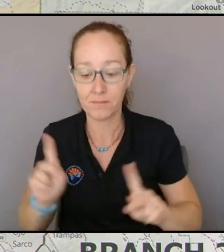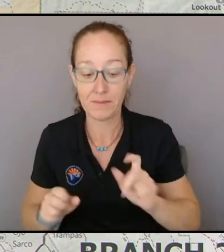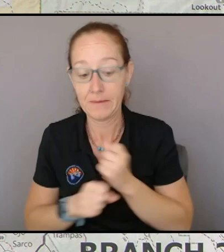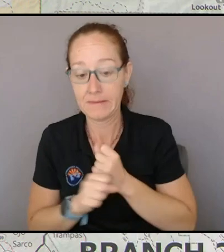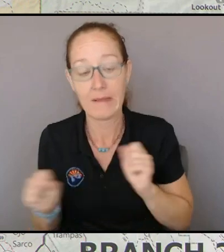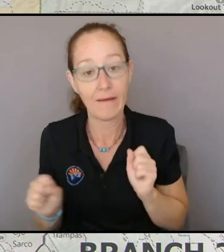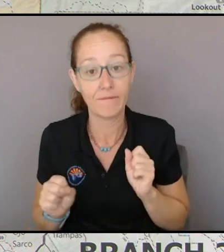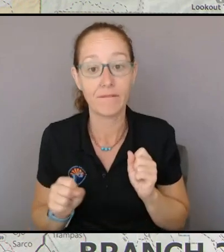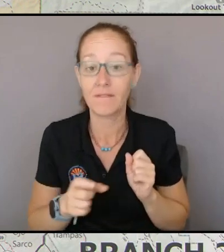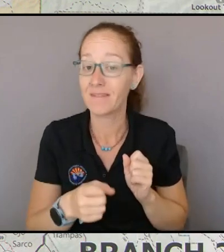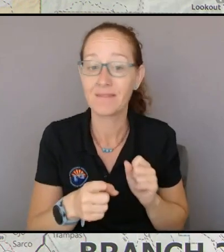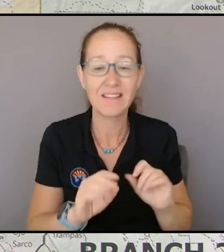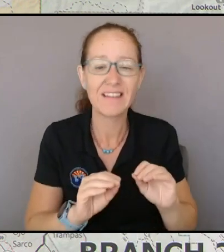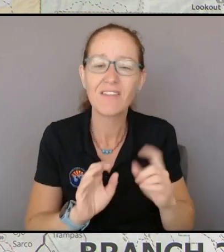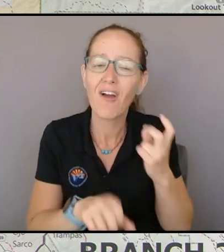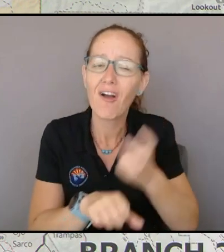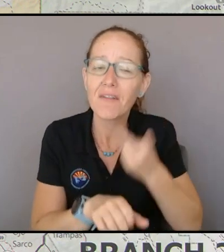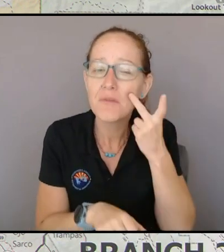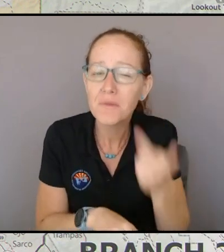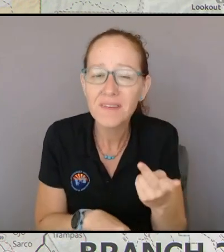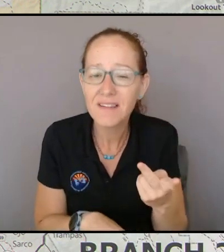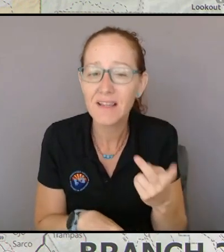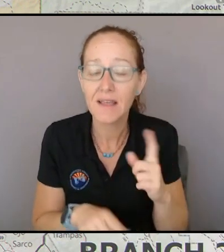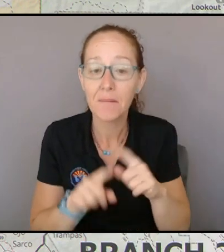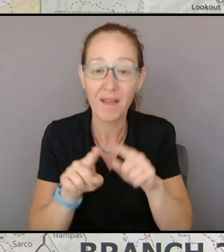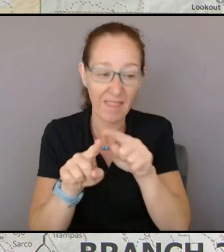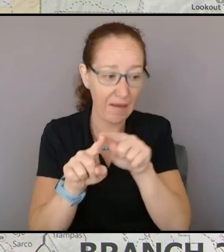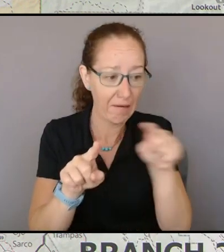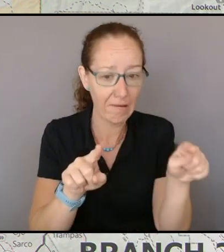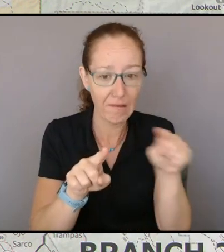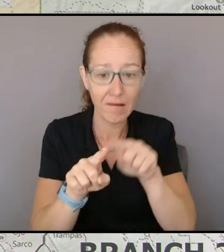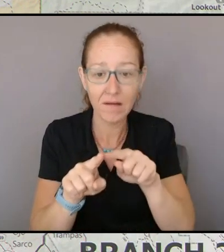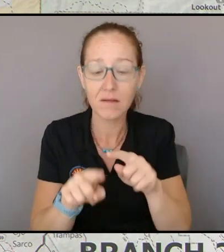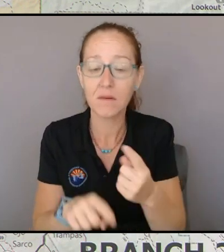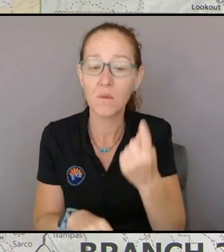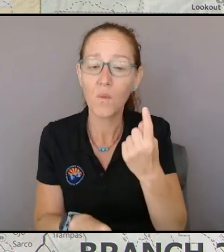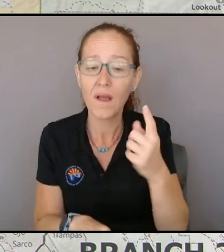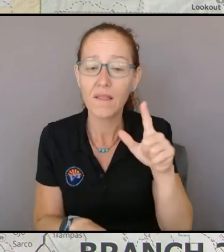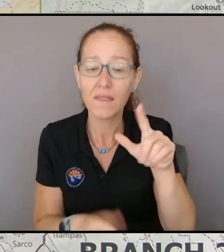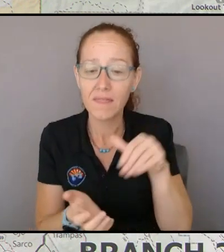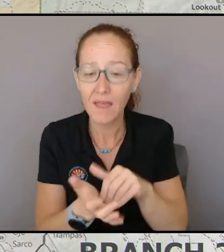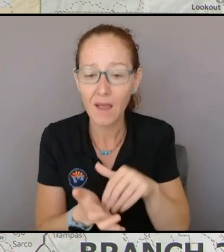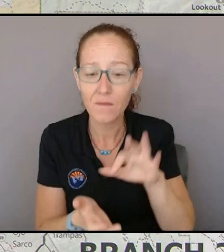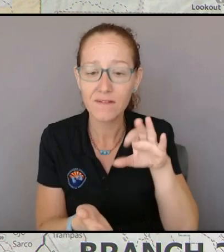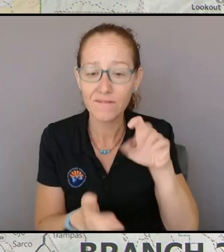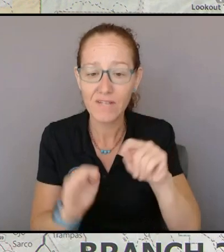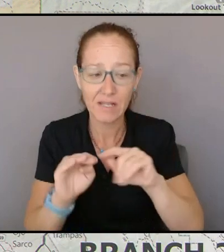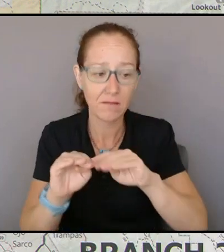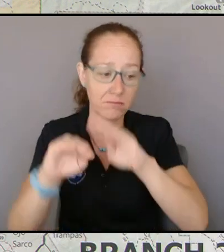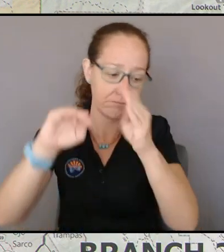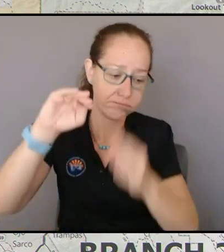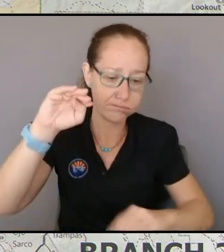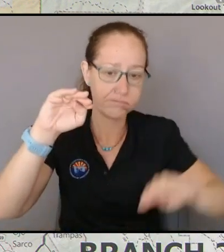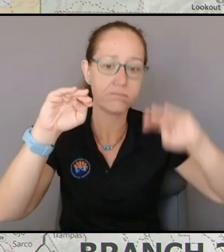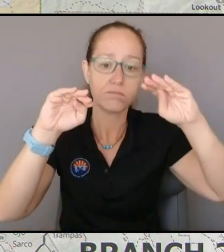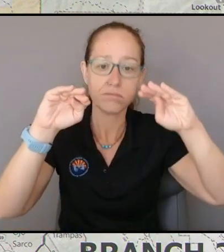probably 1,000 feet of elevation gain in a mile. So, you know, when you see a spot land below you and